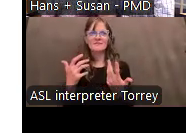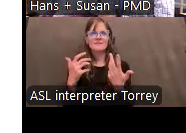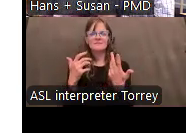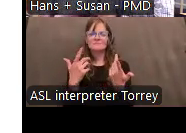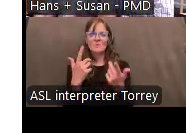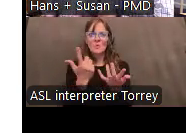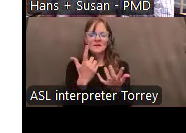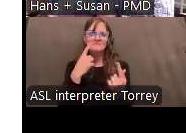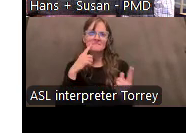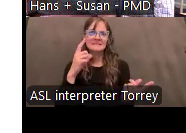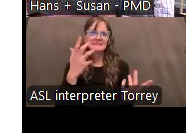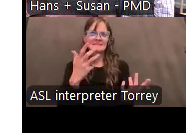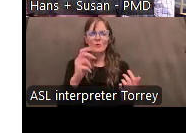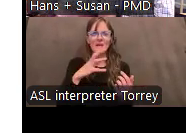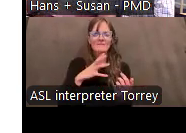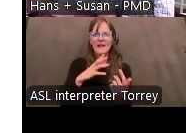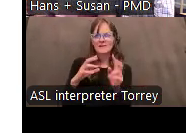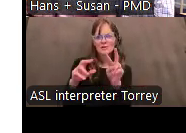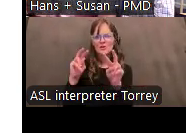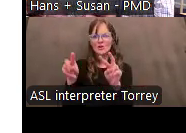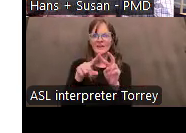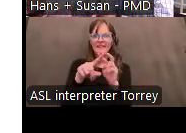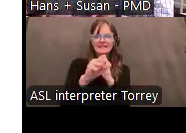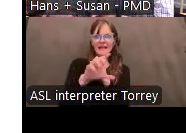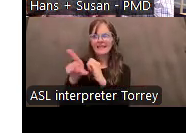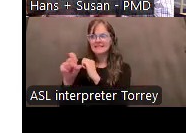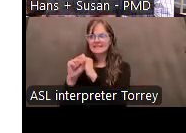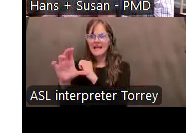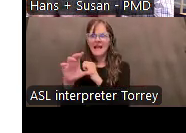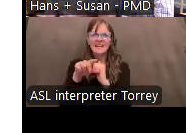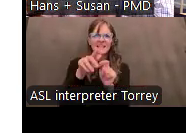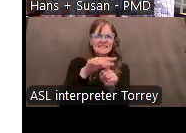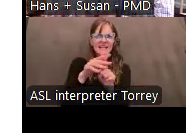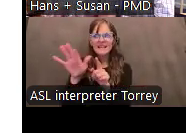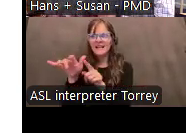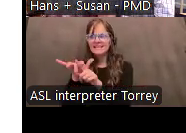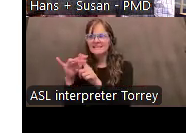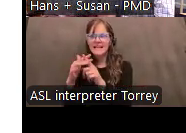Okay, this ad did better in this digital media versus that, how does that play out?